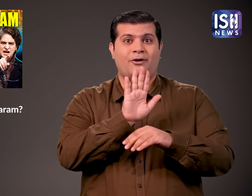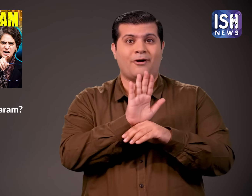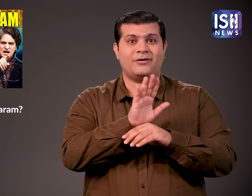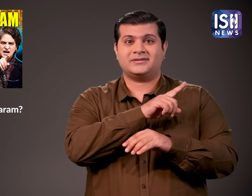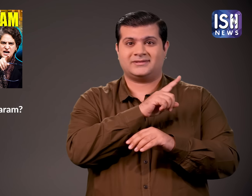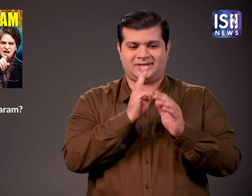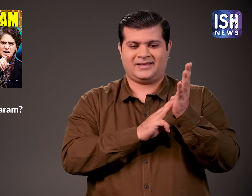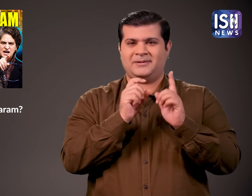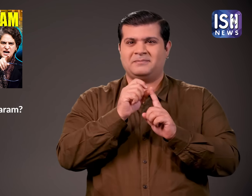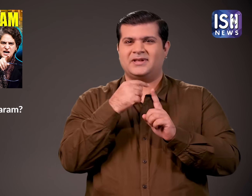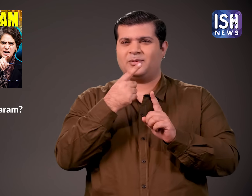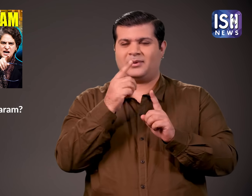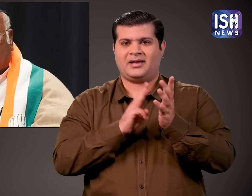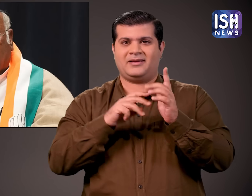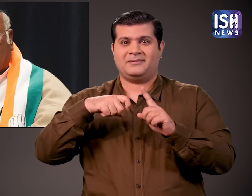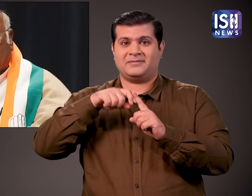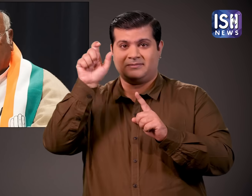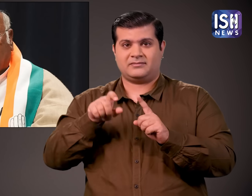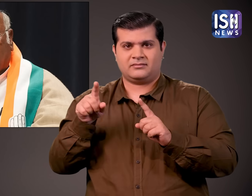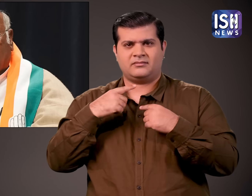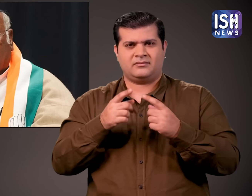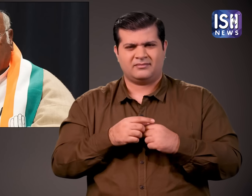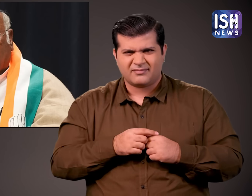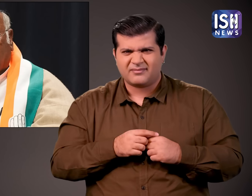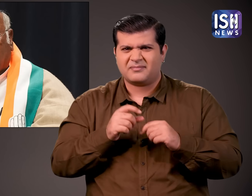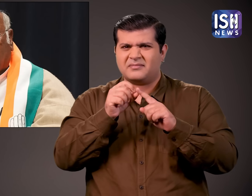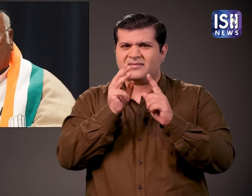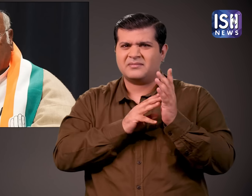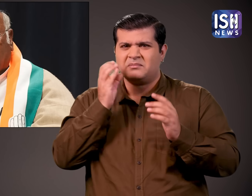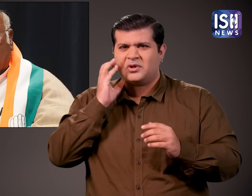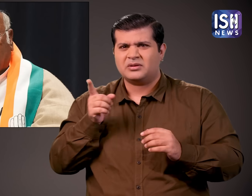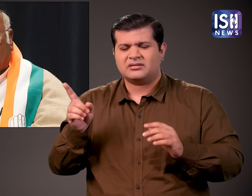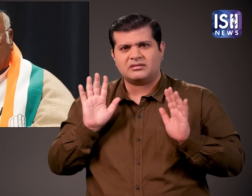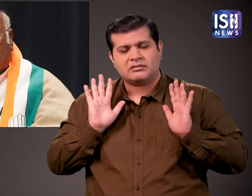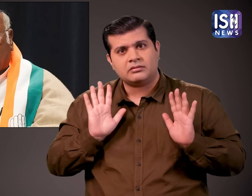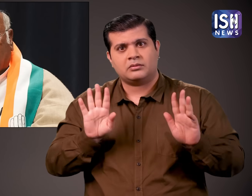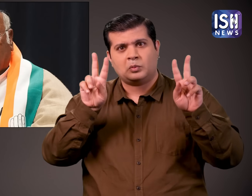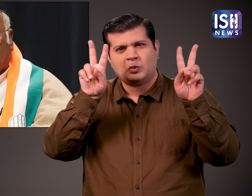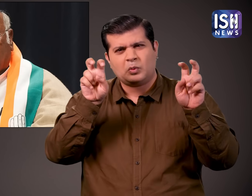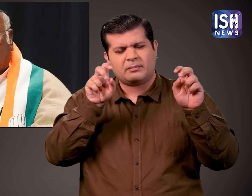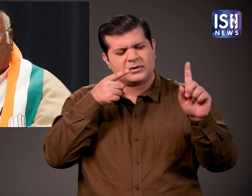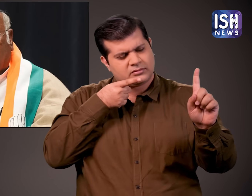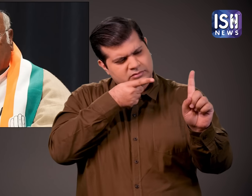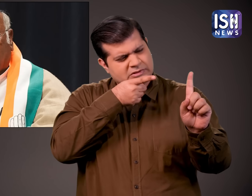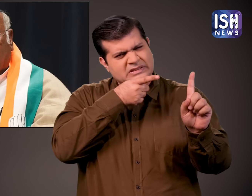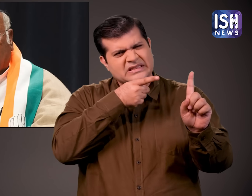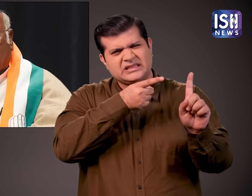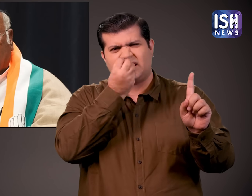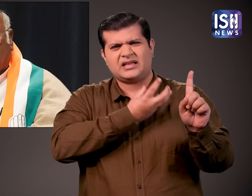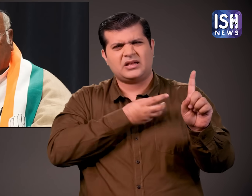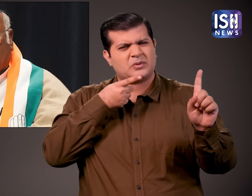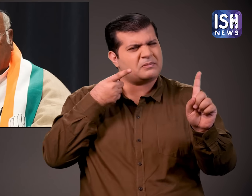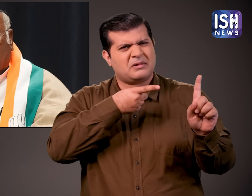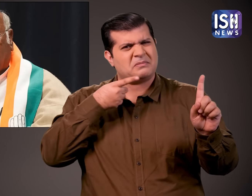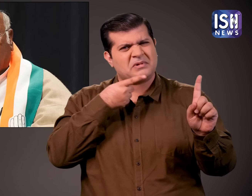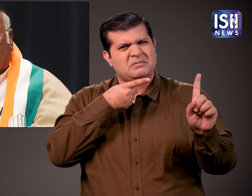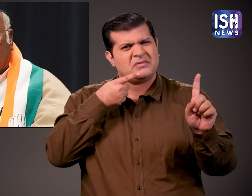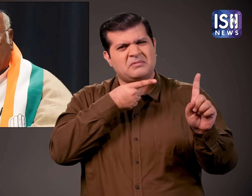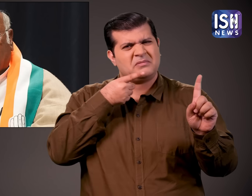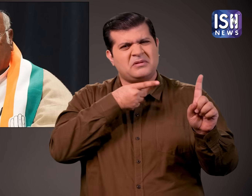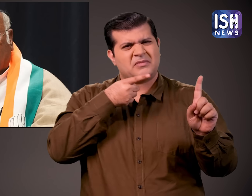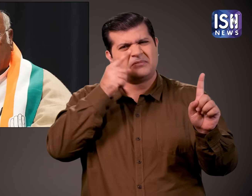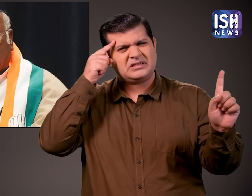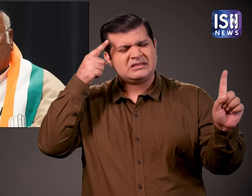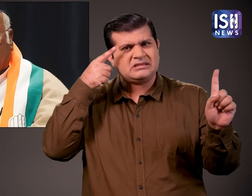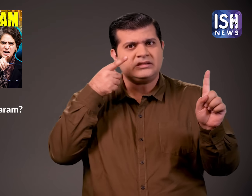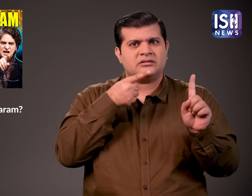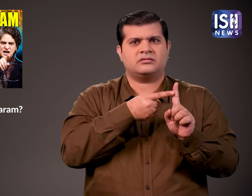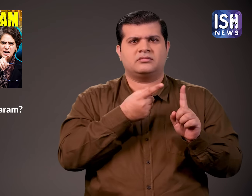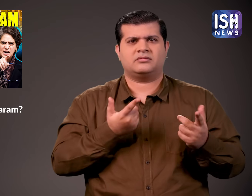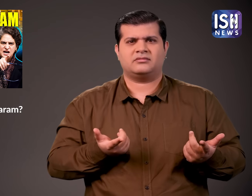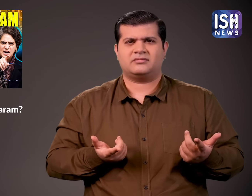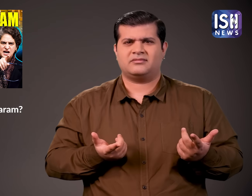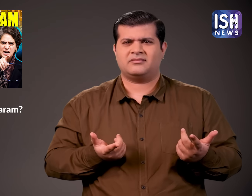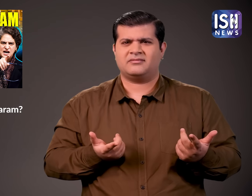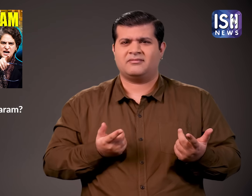Congress MP Mallikarjun Kharge also claimed that PM Modi is obsessively targetting Nehru ji.